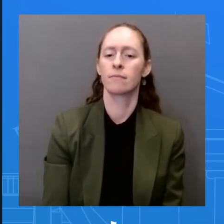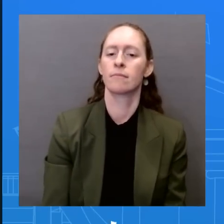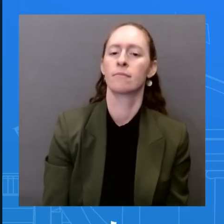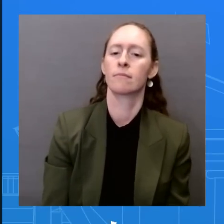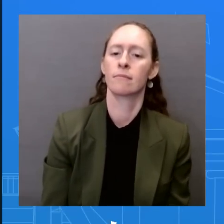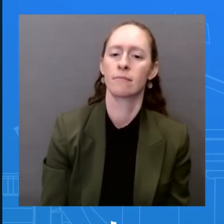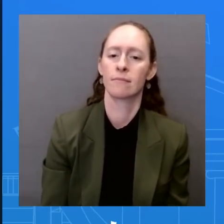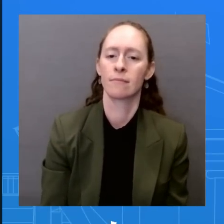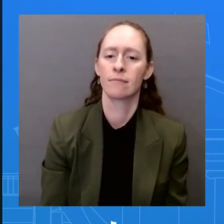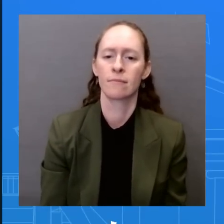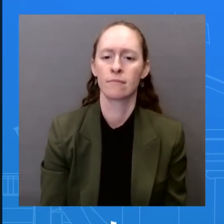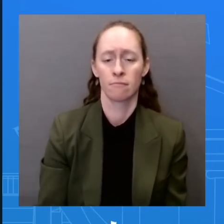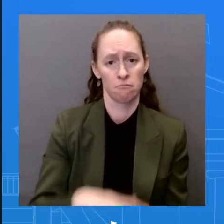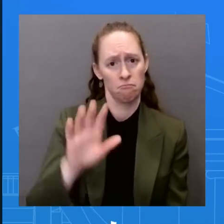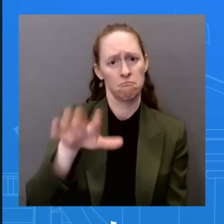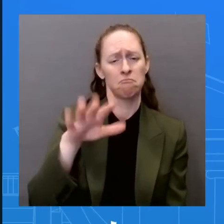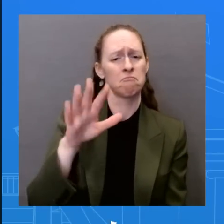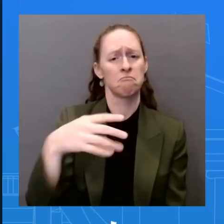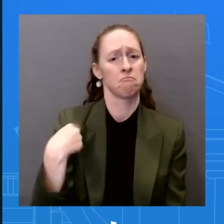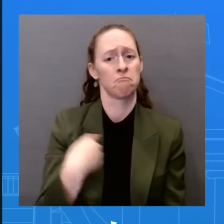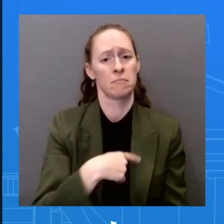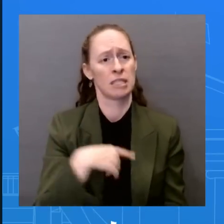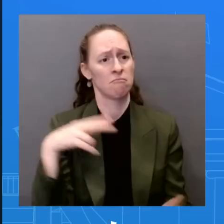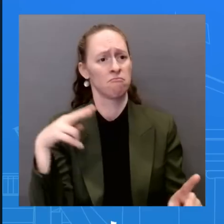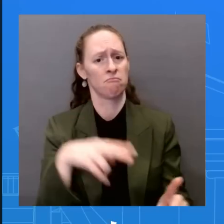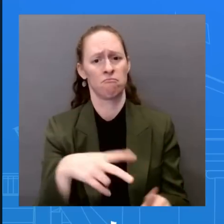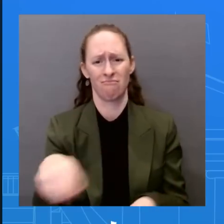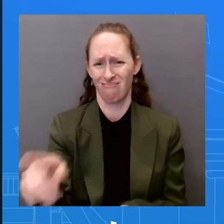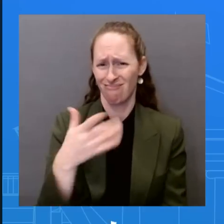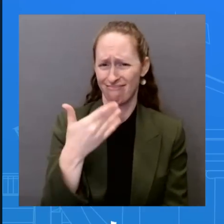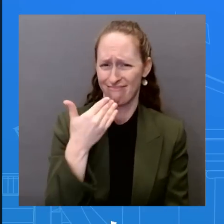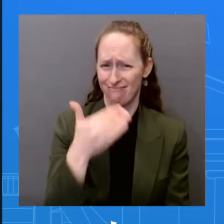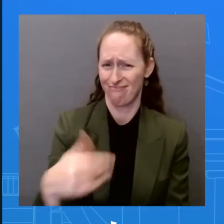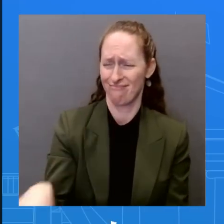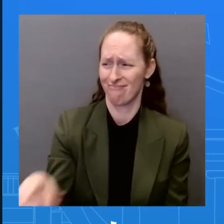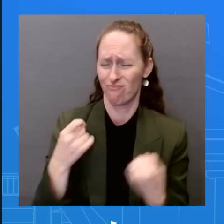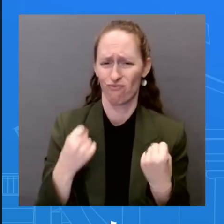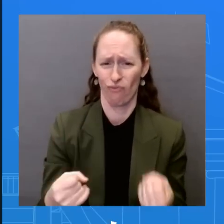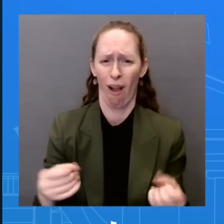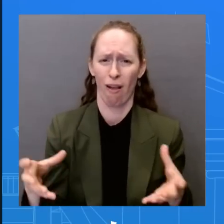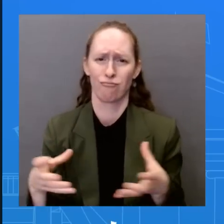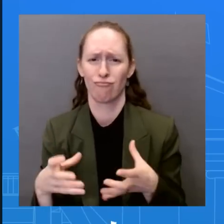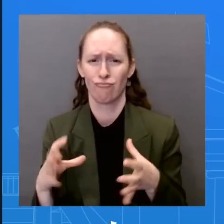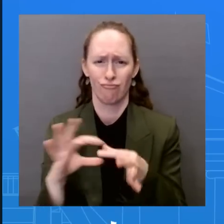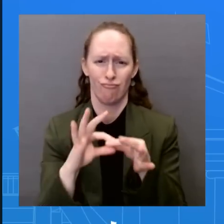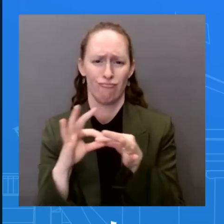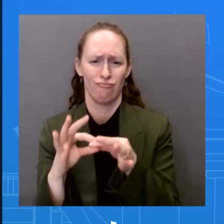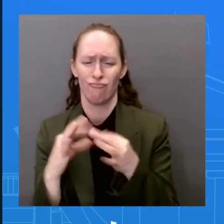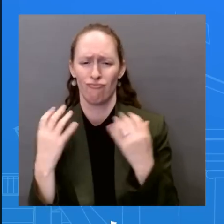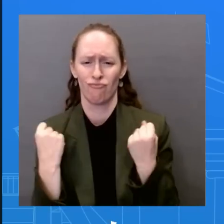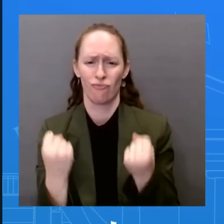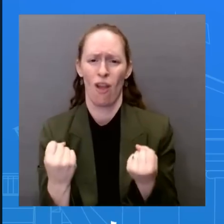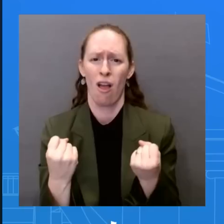and a lot of that is because of the leadership of this President. We are going to continue to work on that partnership.